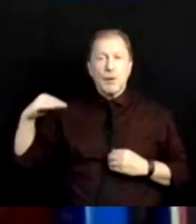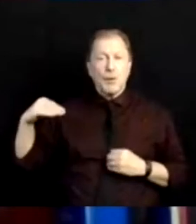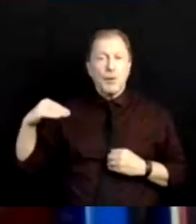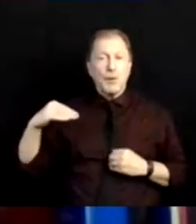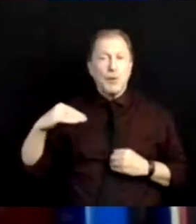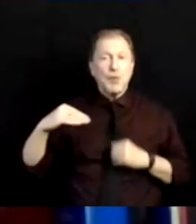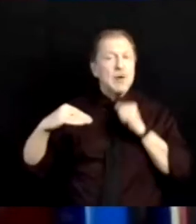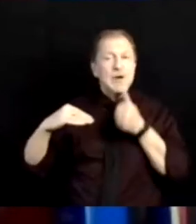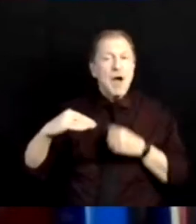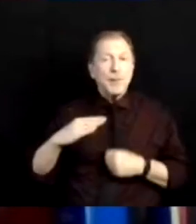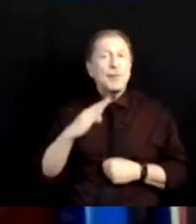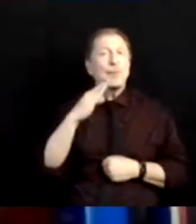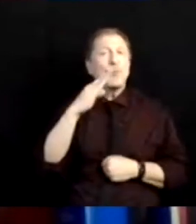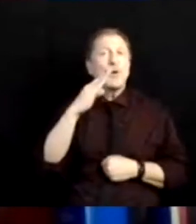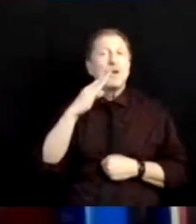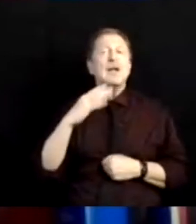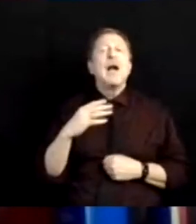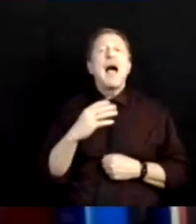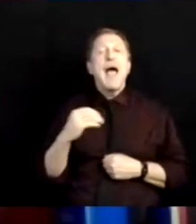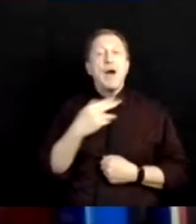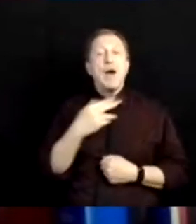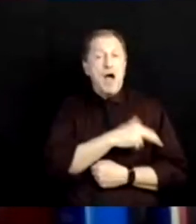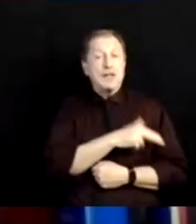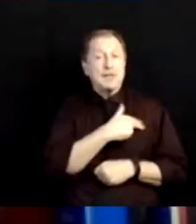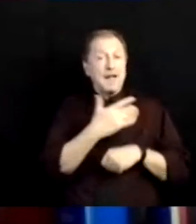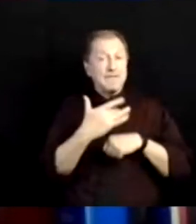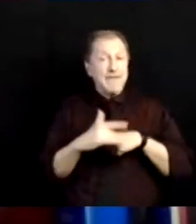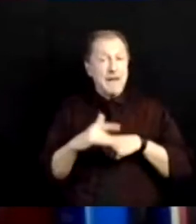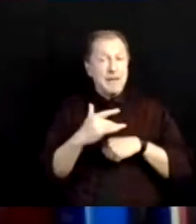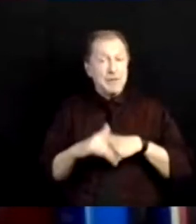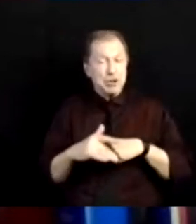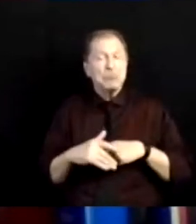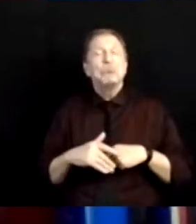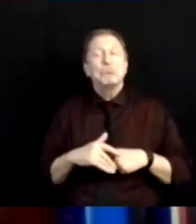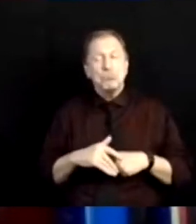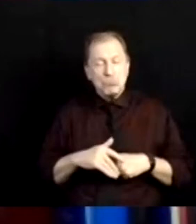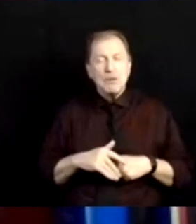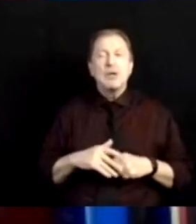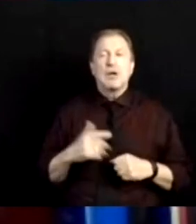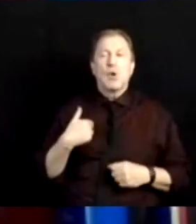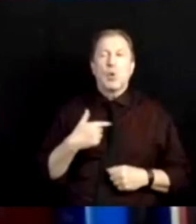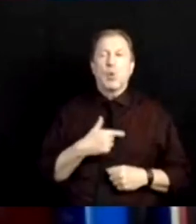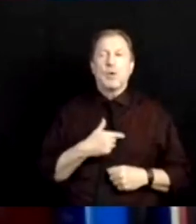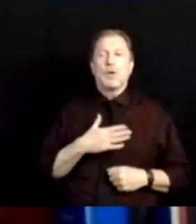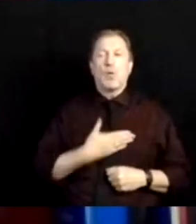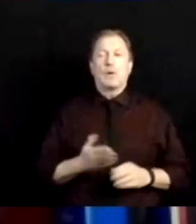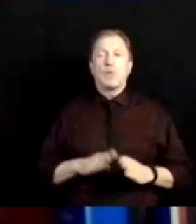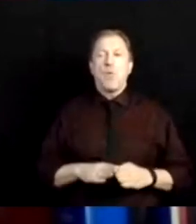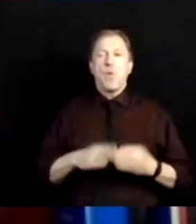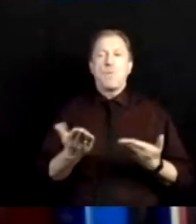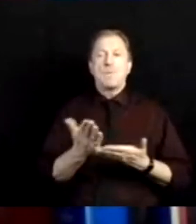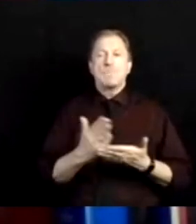WOULD BE ABLE TO ABSORB ANY SURGE THAT MIGHT TAKE PLACE WHEN AND IF WE MOVE INTO PHASE THREE.